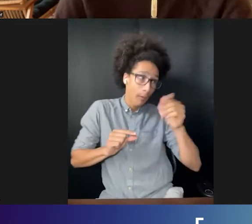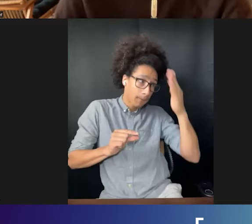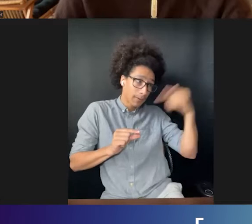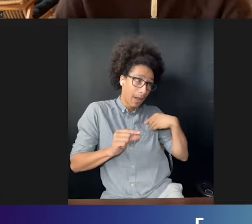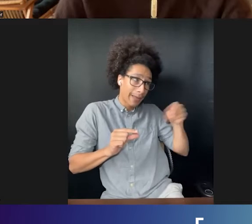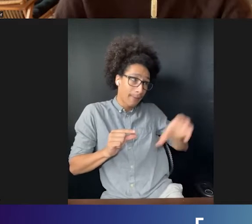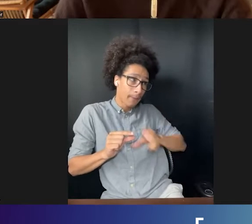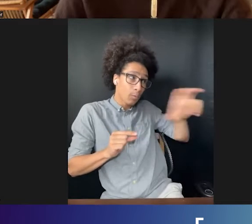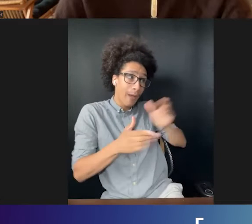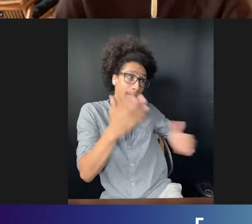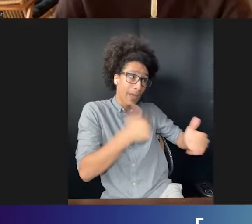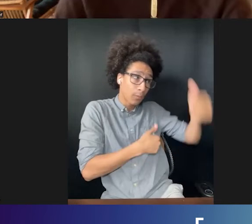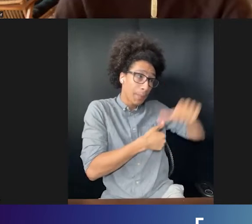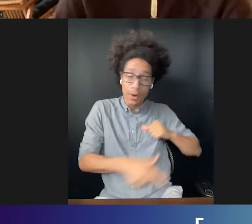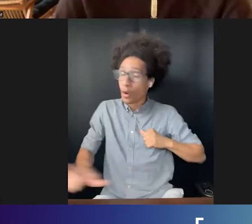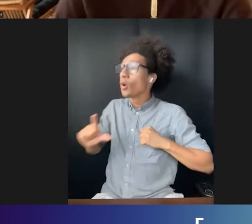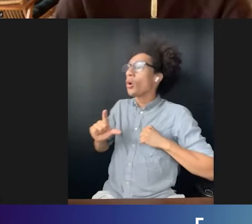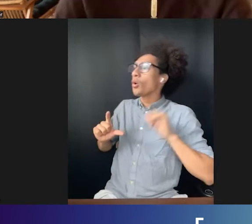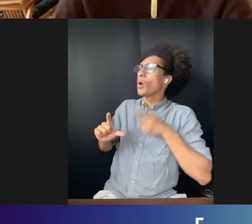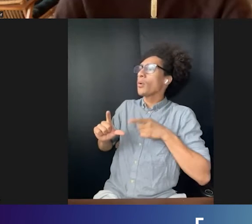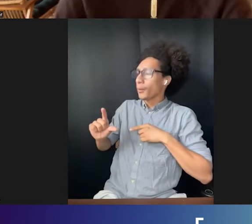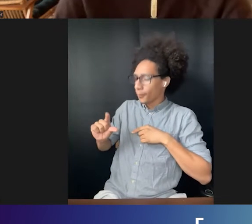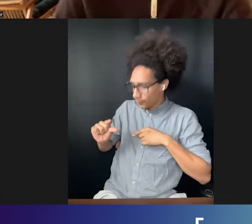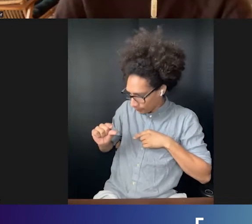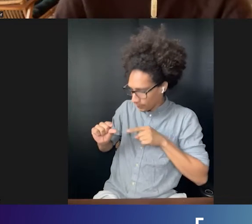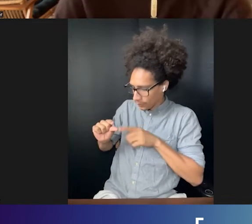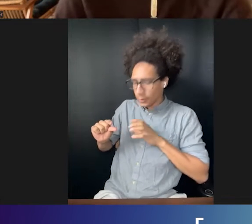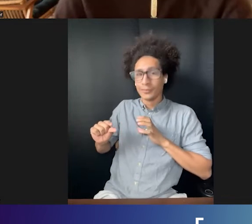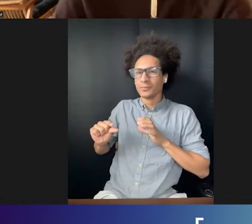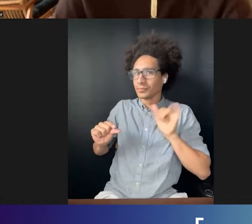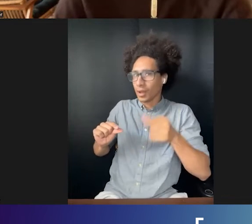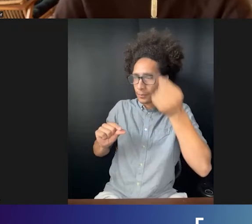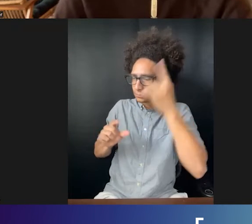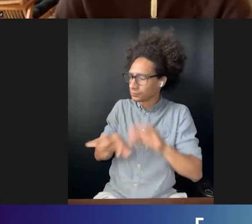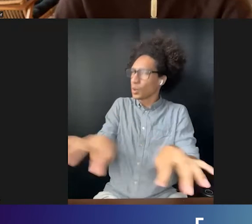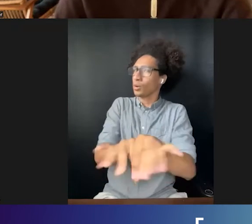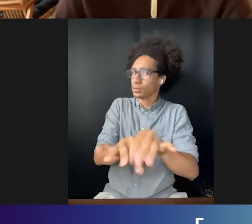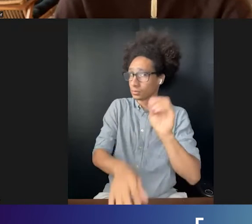or things you like to add to too many of those points?